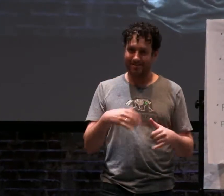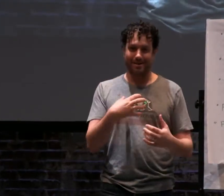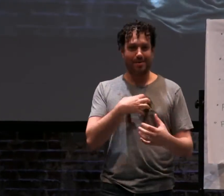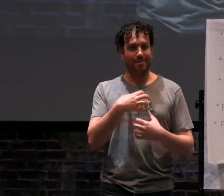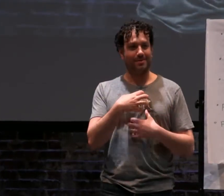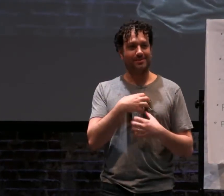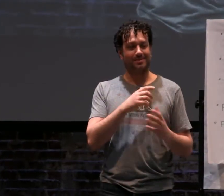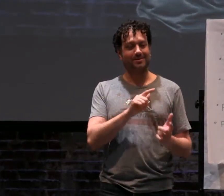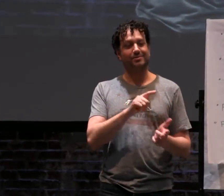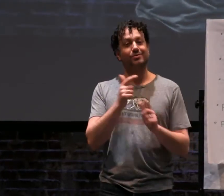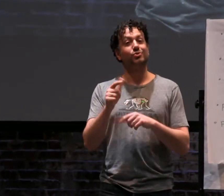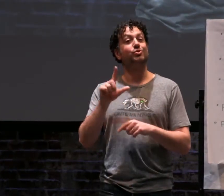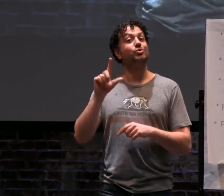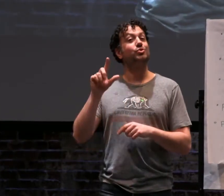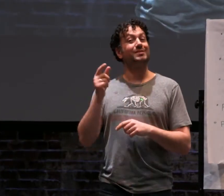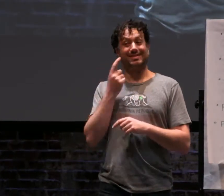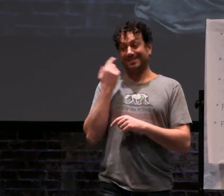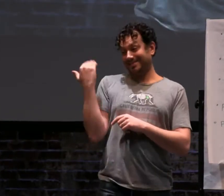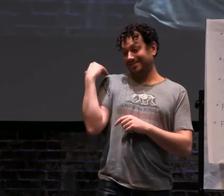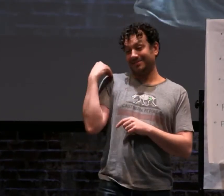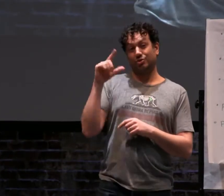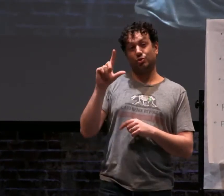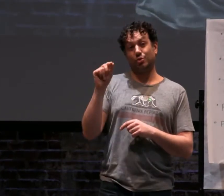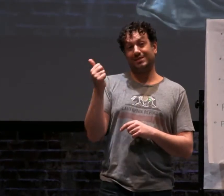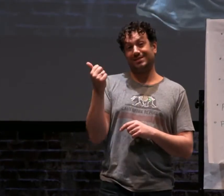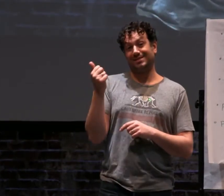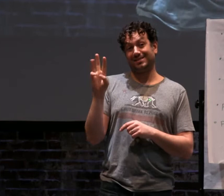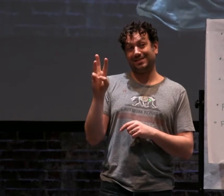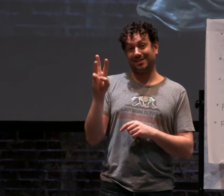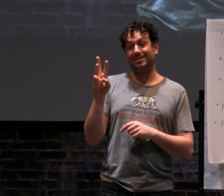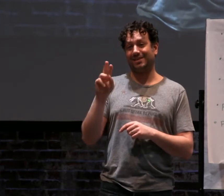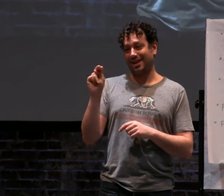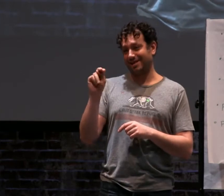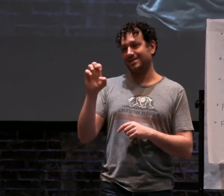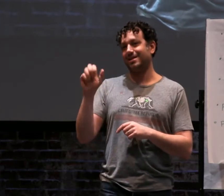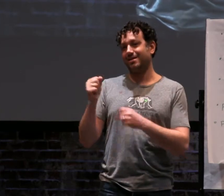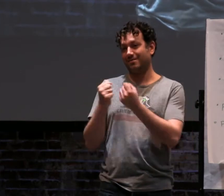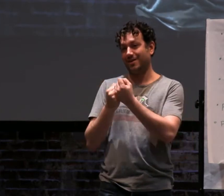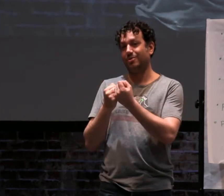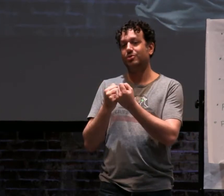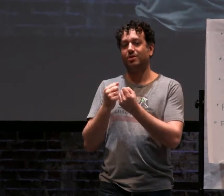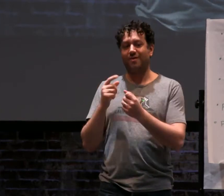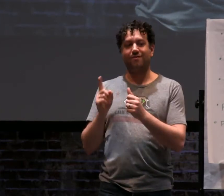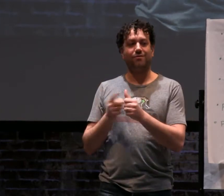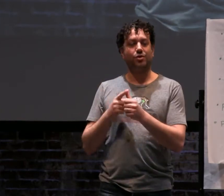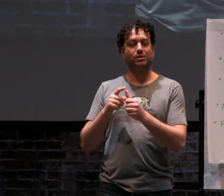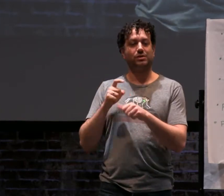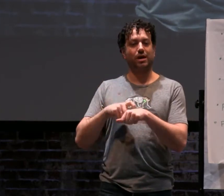That was back in 2010, when we met together again and the same thing happened. Recently, in 2016,